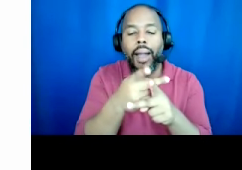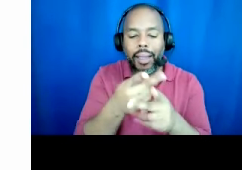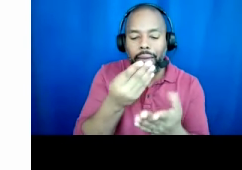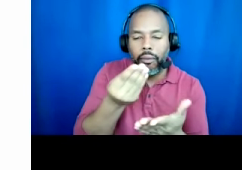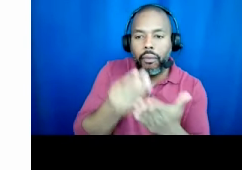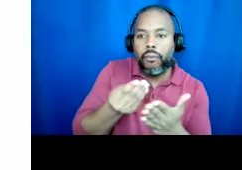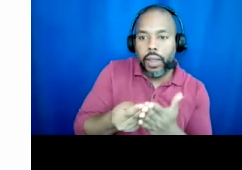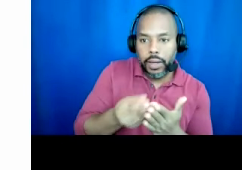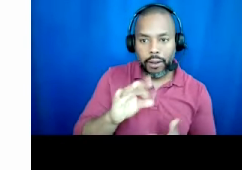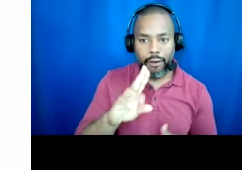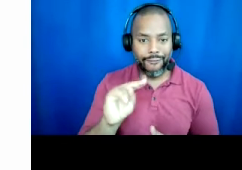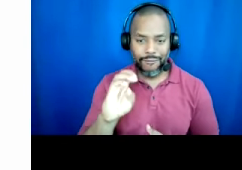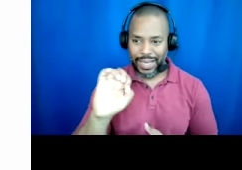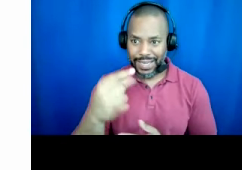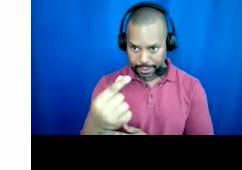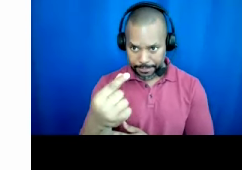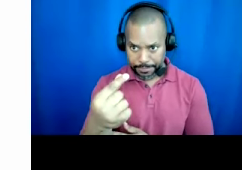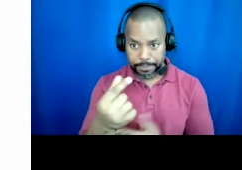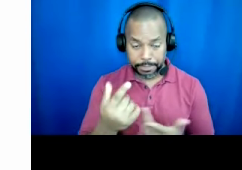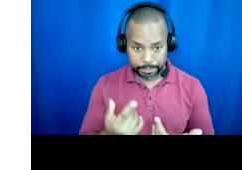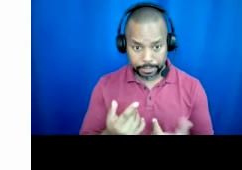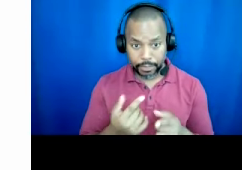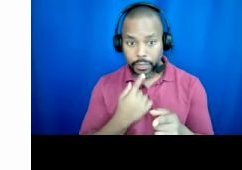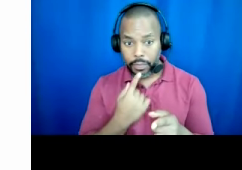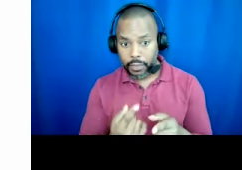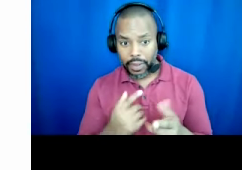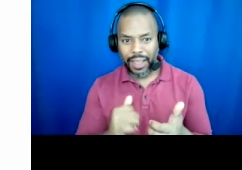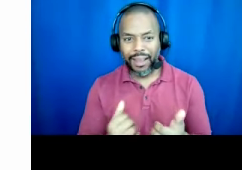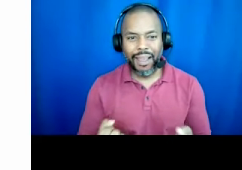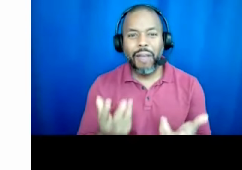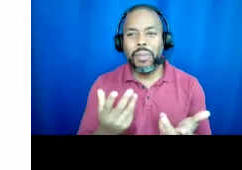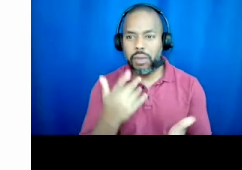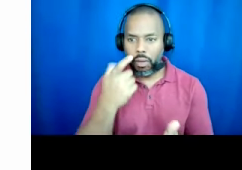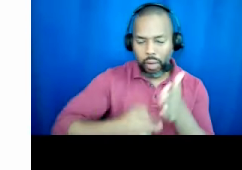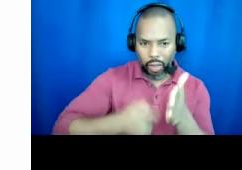the estimate of probable cost would be for said resource.